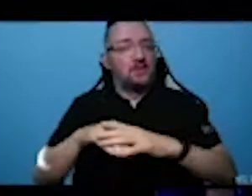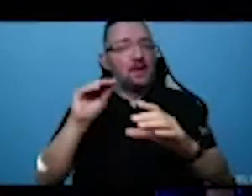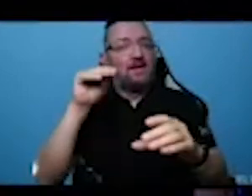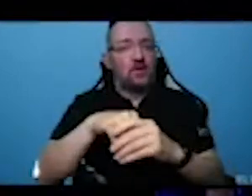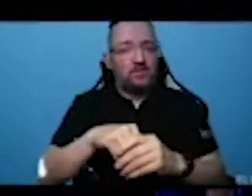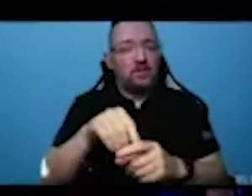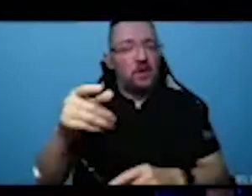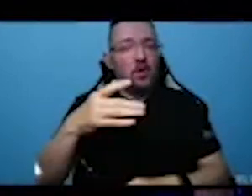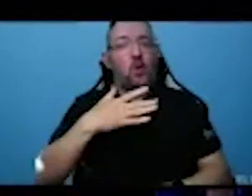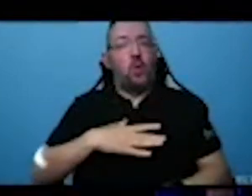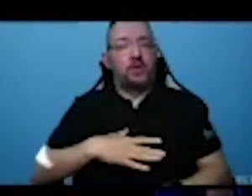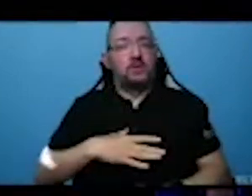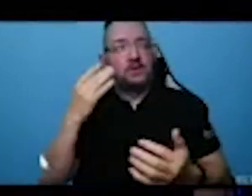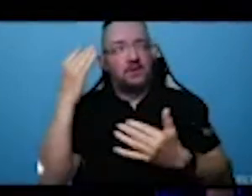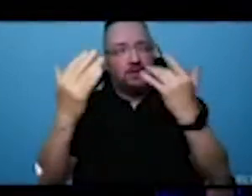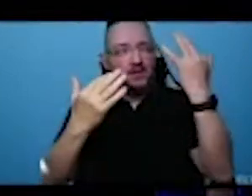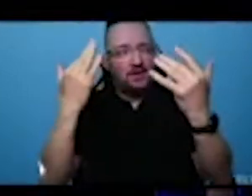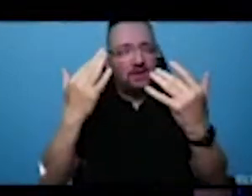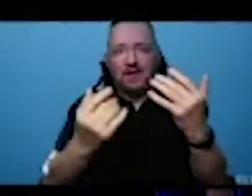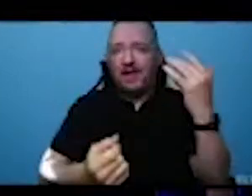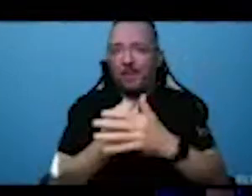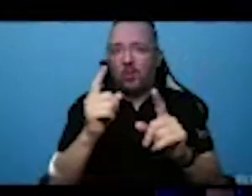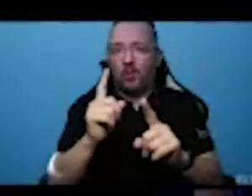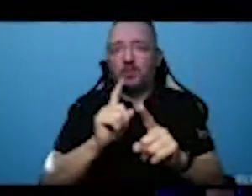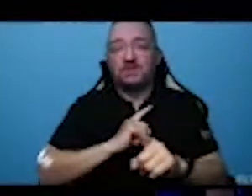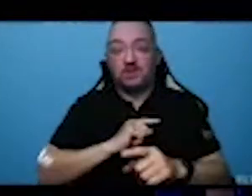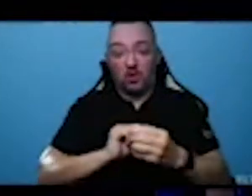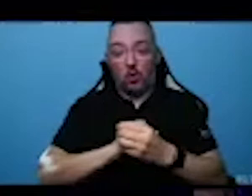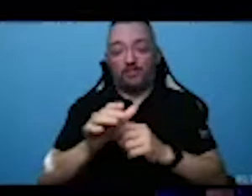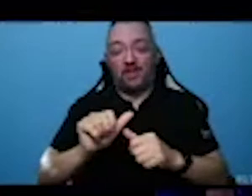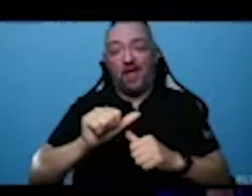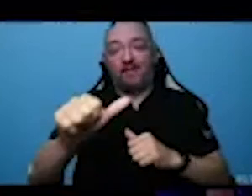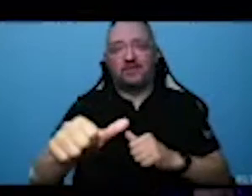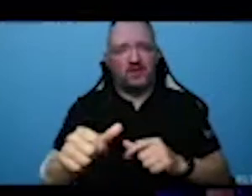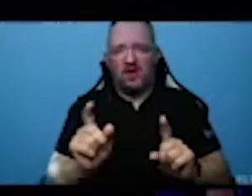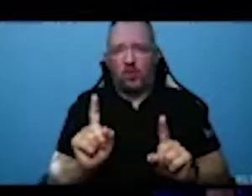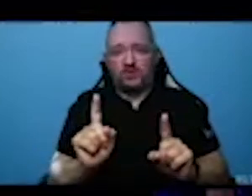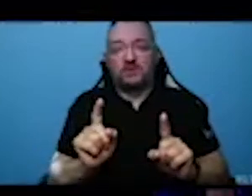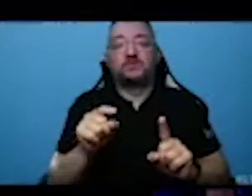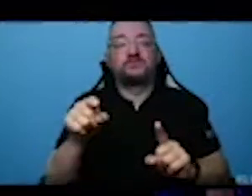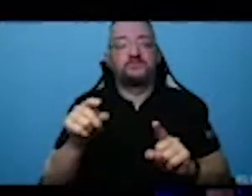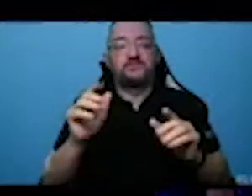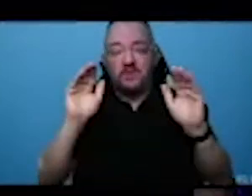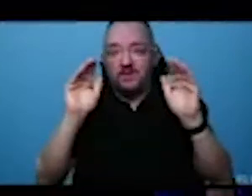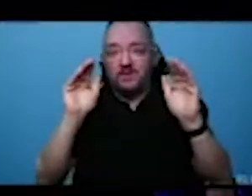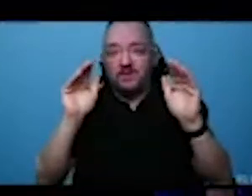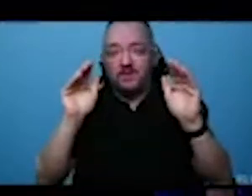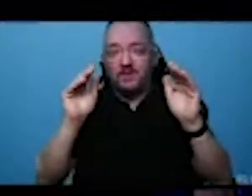what happens in a post-Covid world. And it reflects that outward focus that Rebekah mentioned earlier about how we